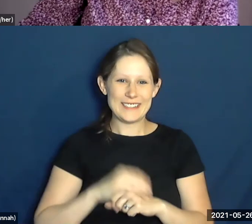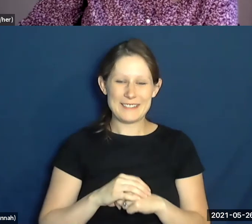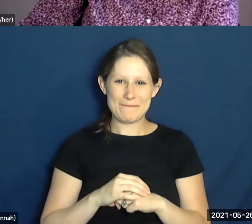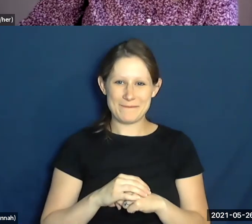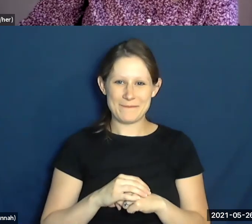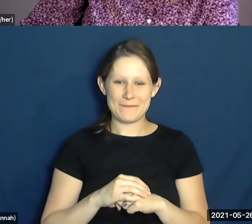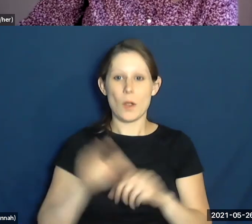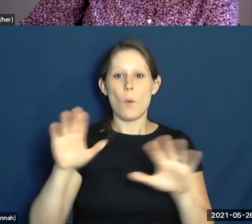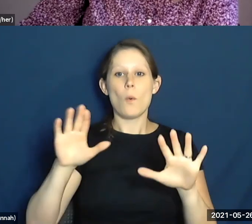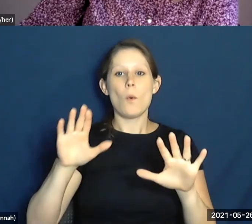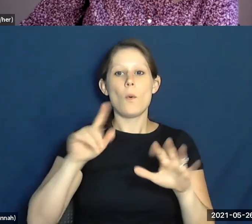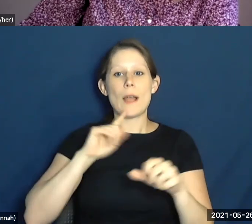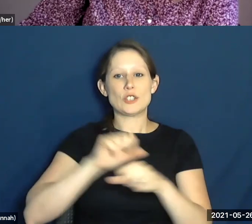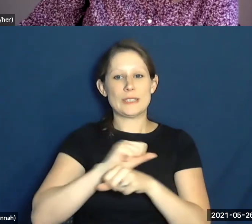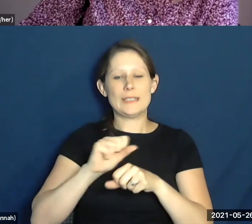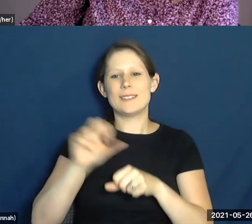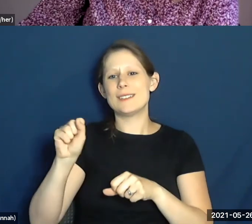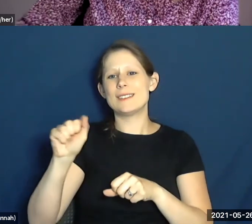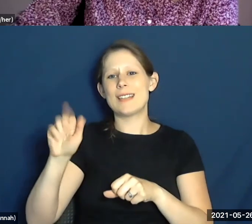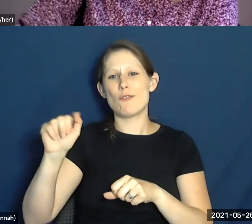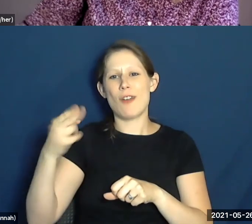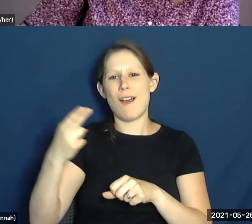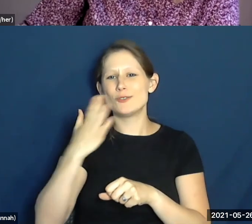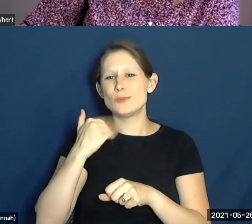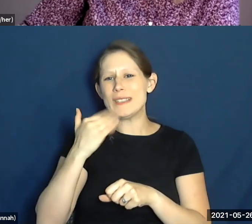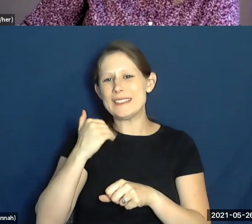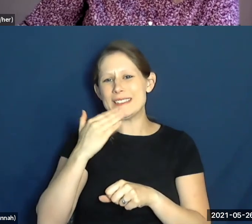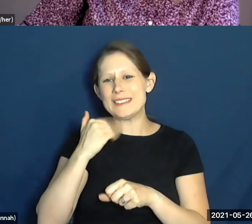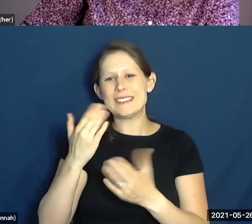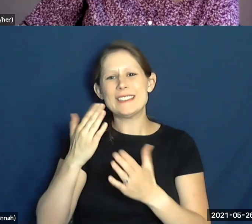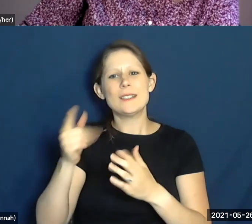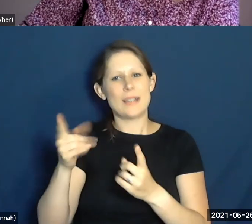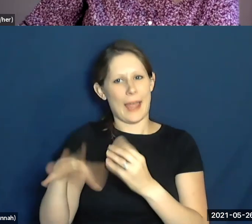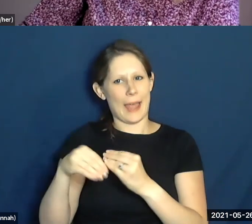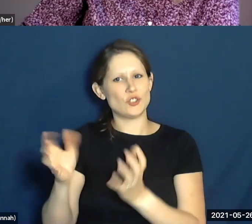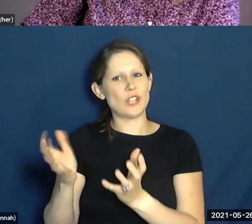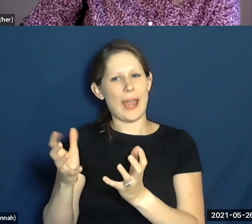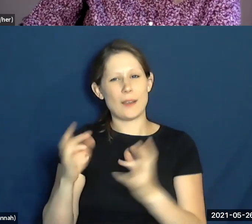Actually, Sarah, she just put in the chat, hopefully Angela is still with me,